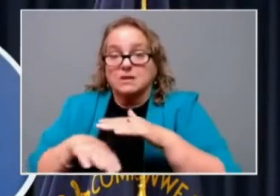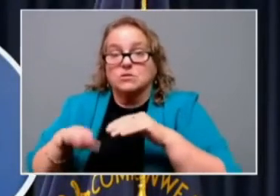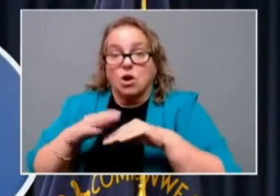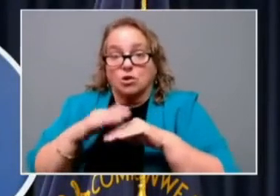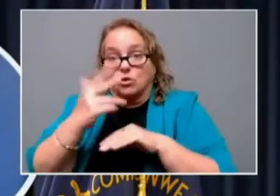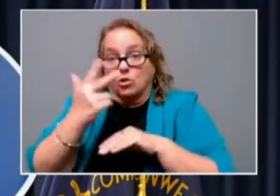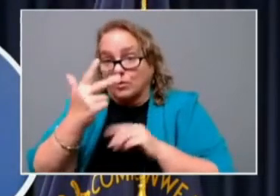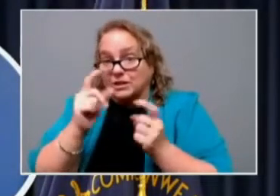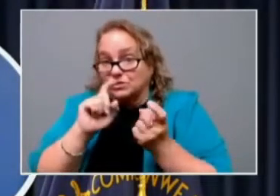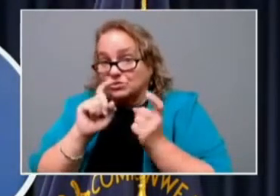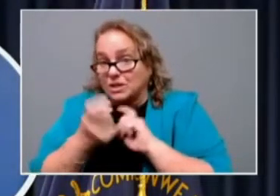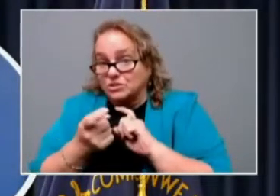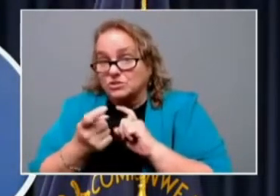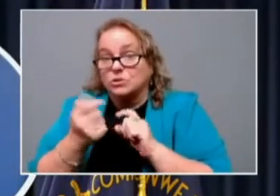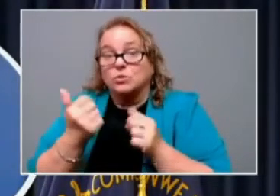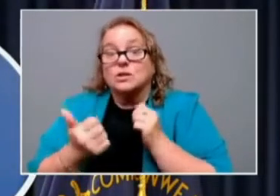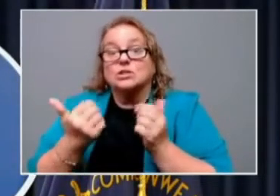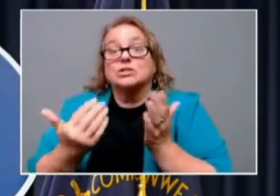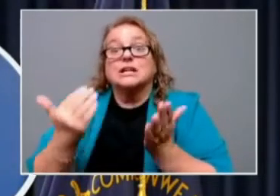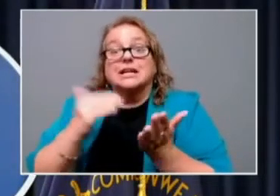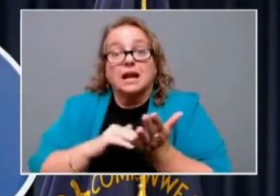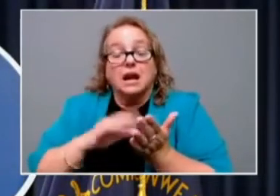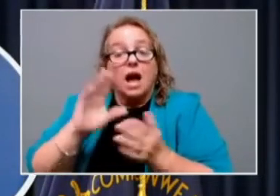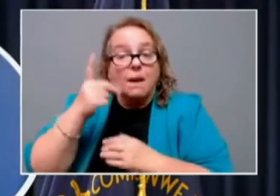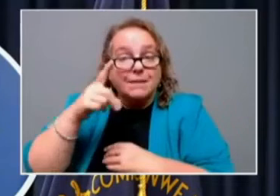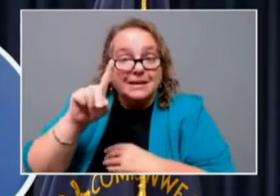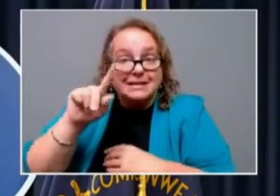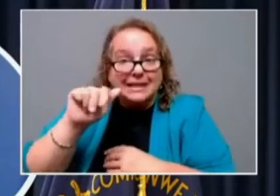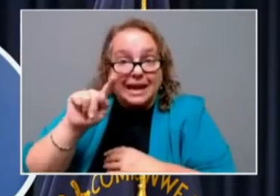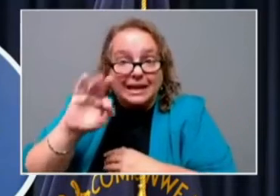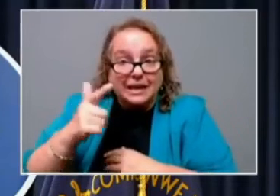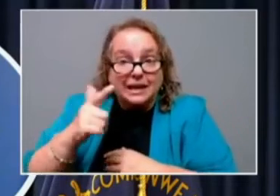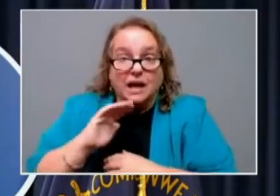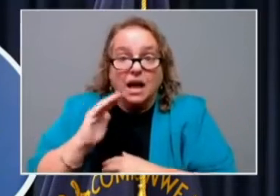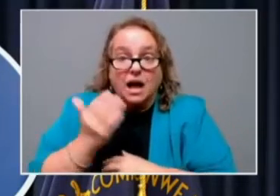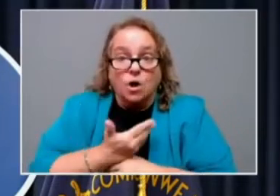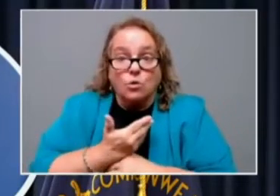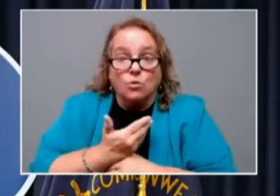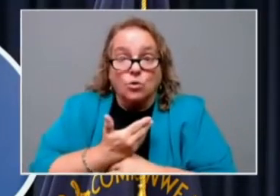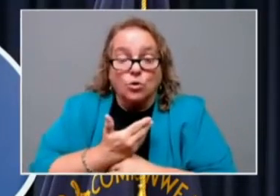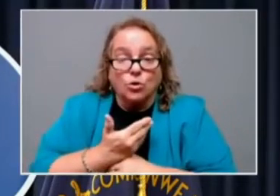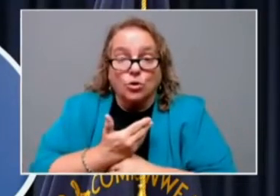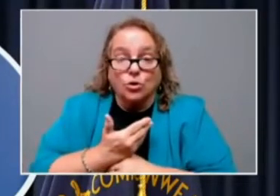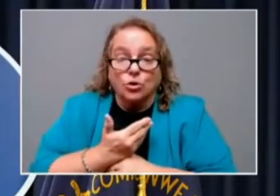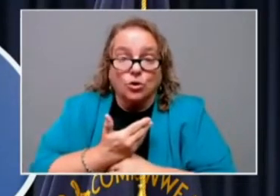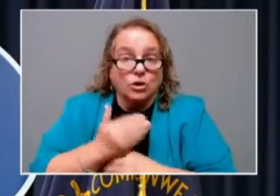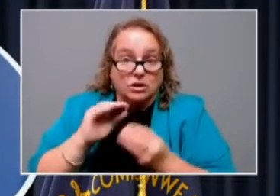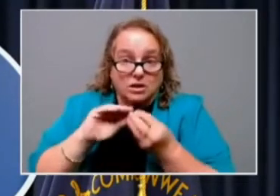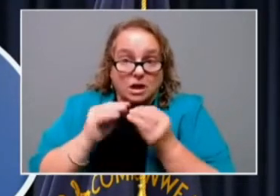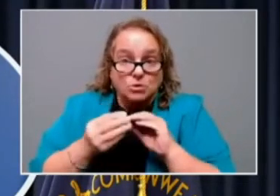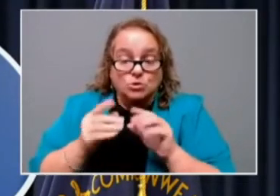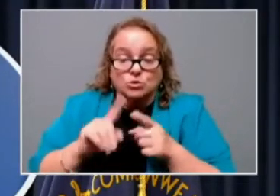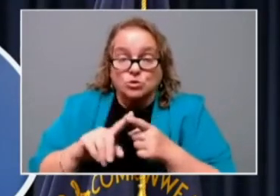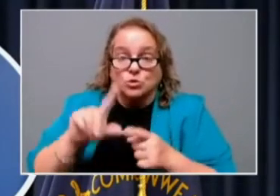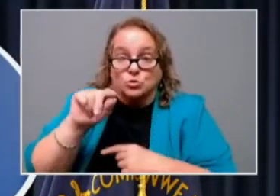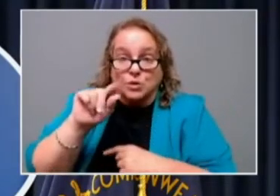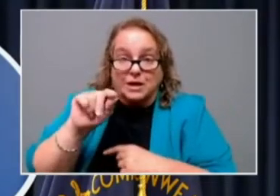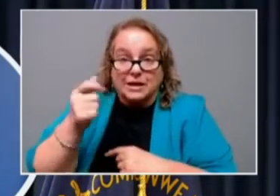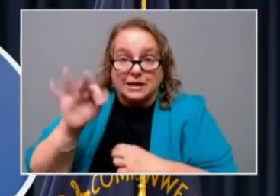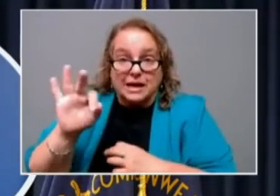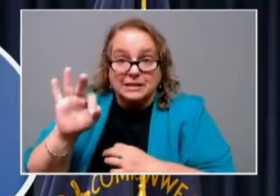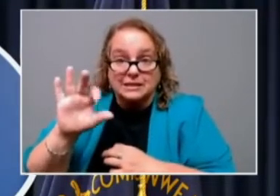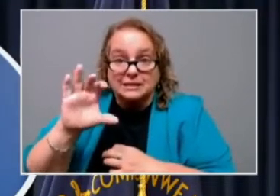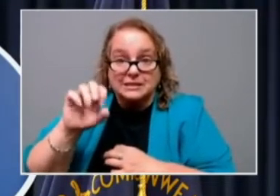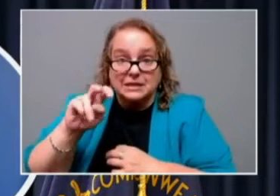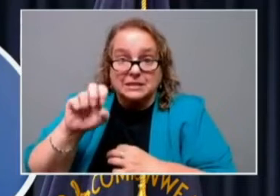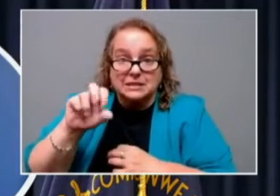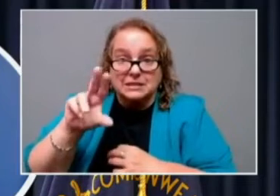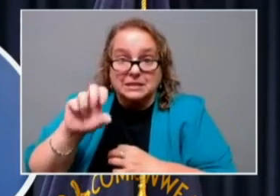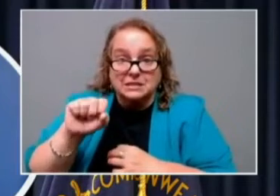again are updating our uh, numbers to the 2019 census. Second is we are now